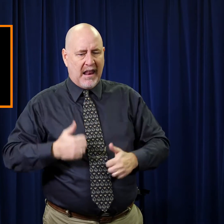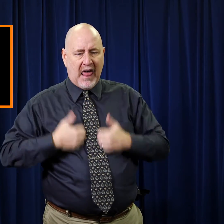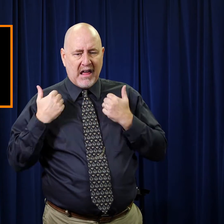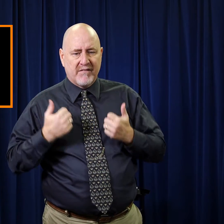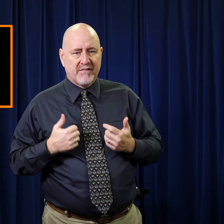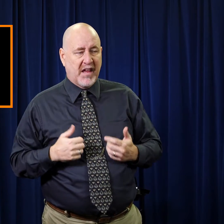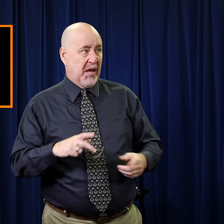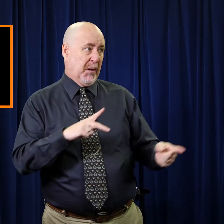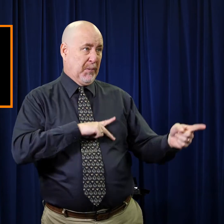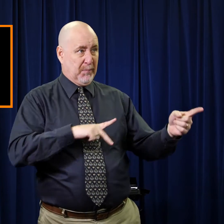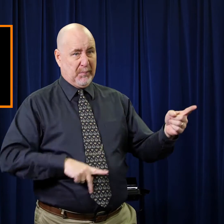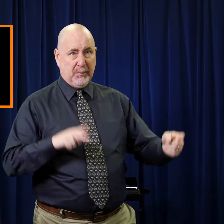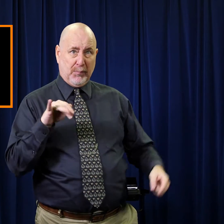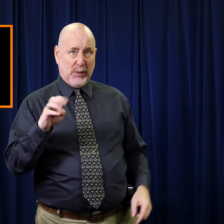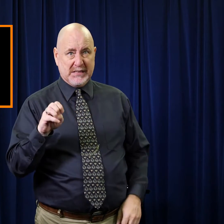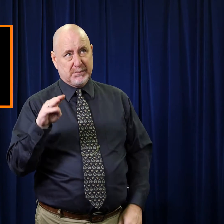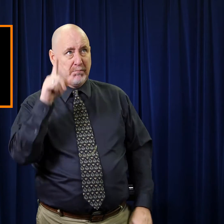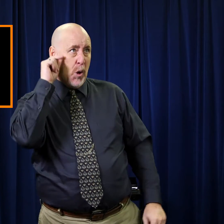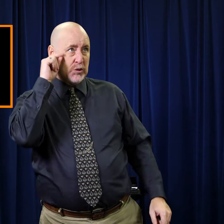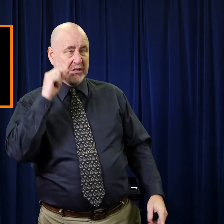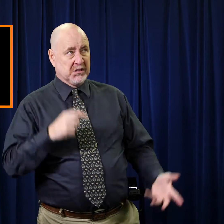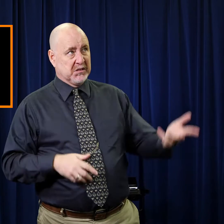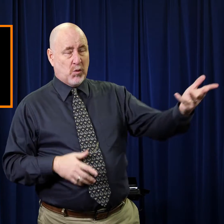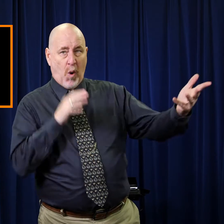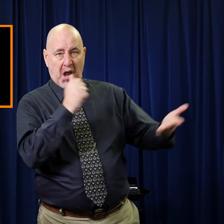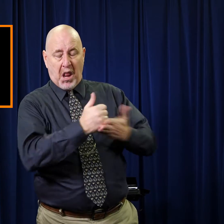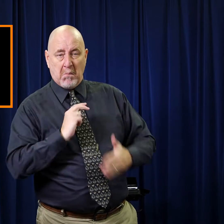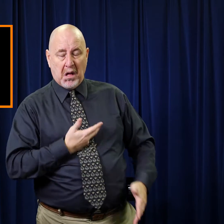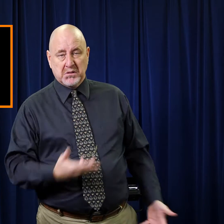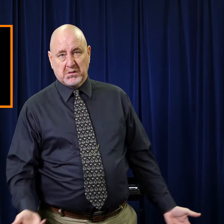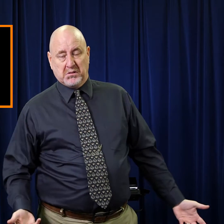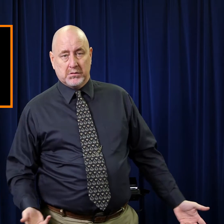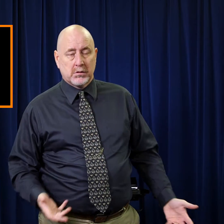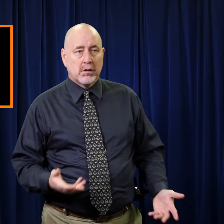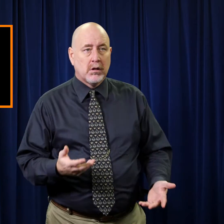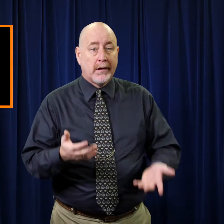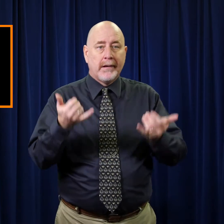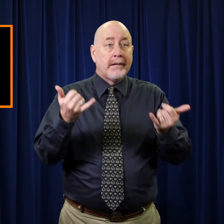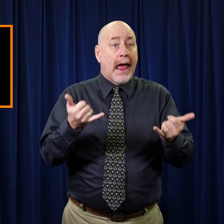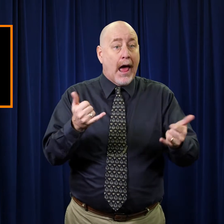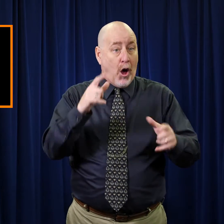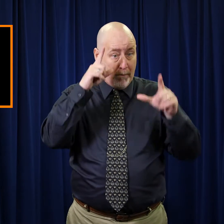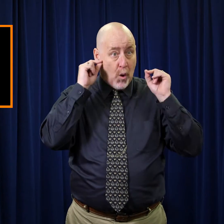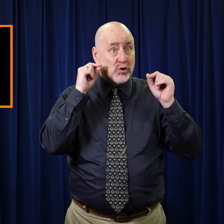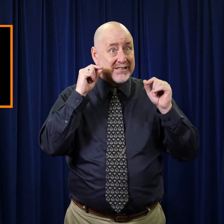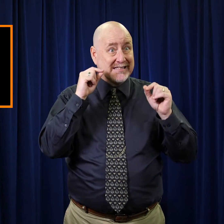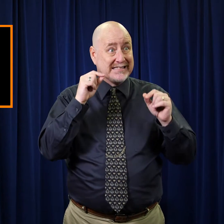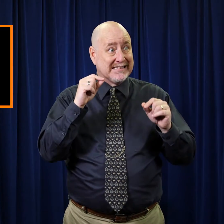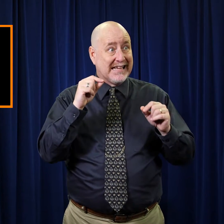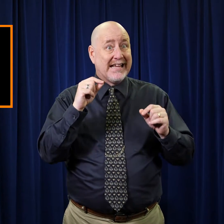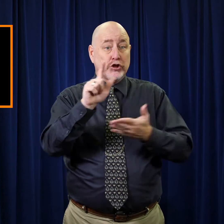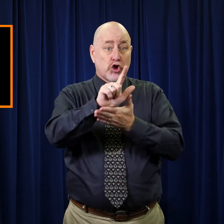circumstance and at 'Prince Moses' for not doing more to help them. And now Moses is